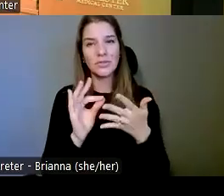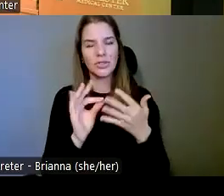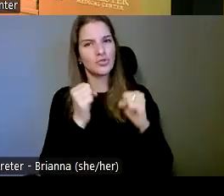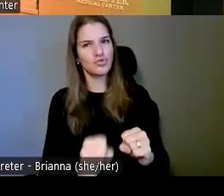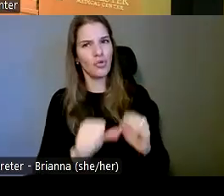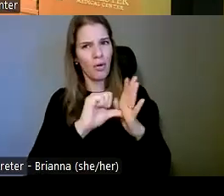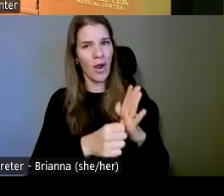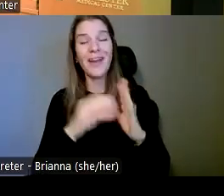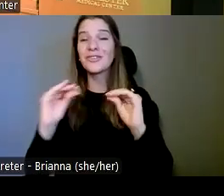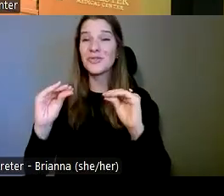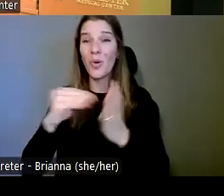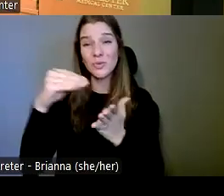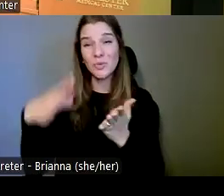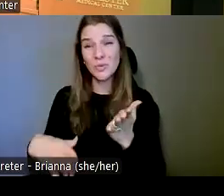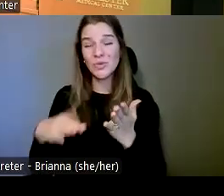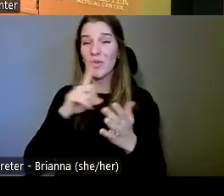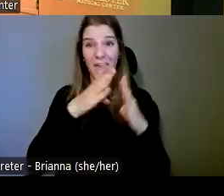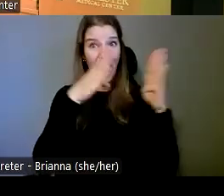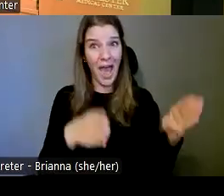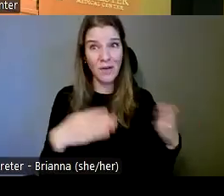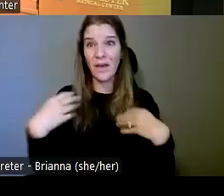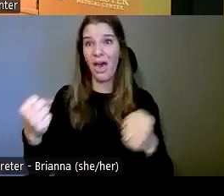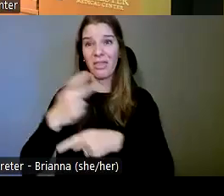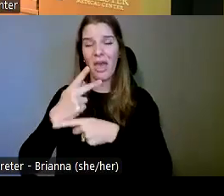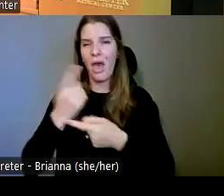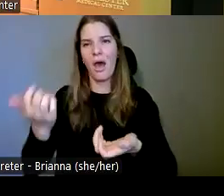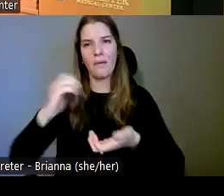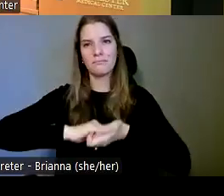the integration of housing and healthcare. I remember in the assortive community treatment